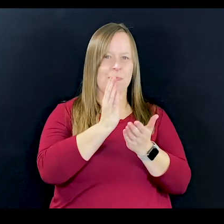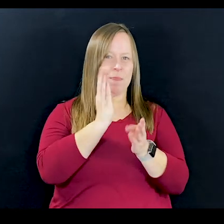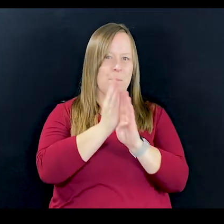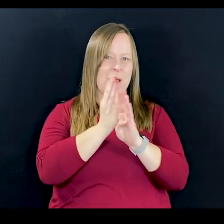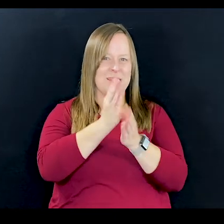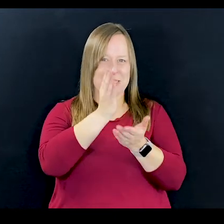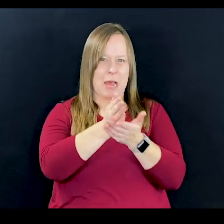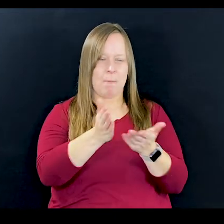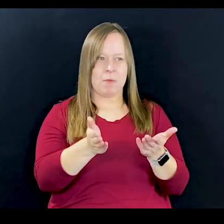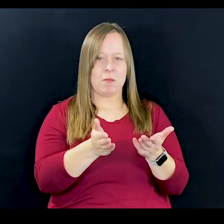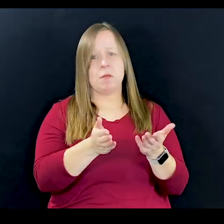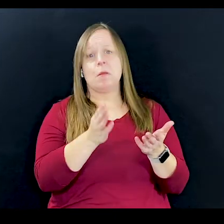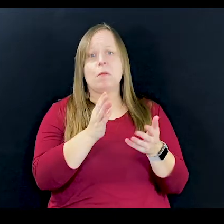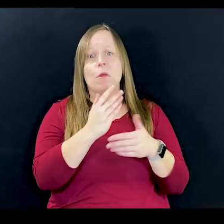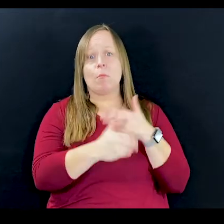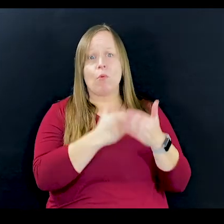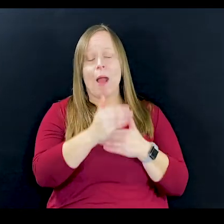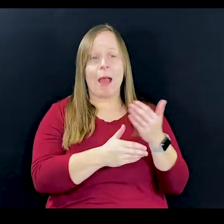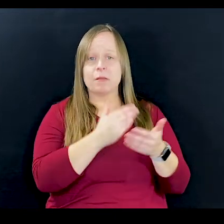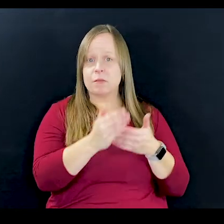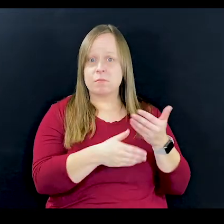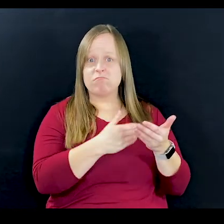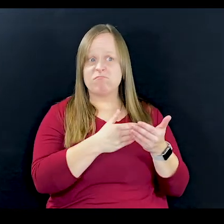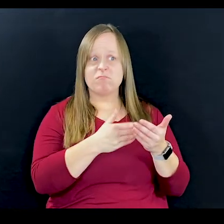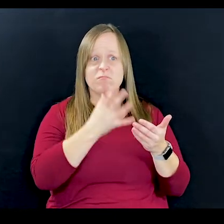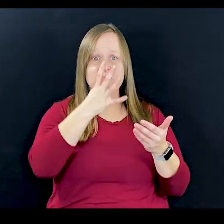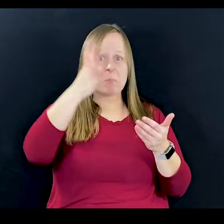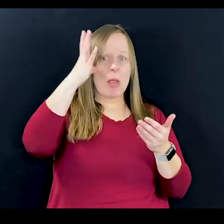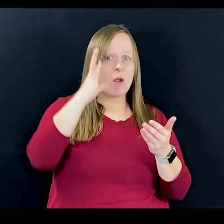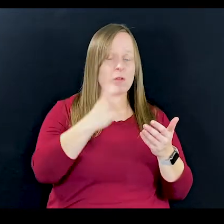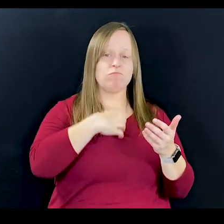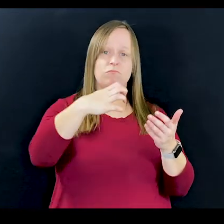are processes in place so that parents can challenge decisions that they